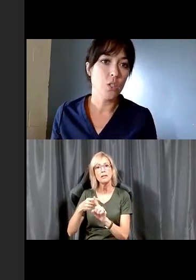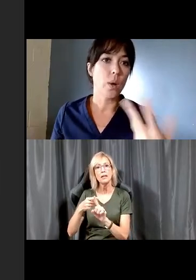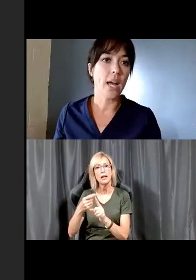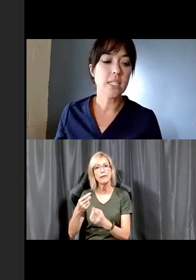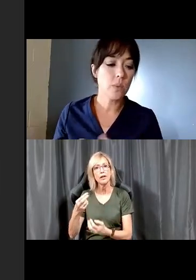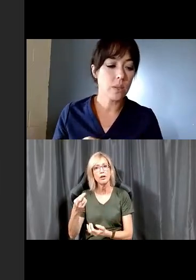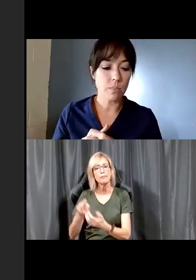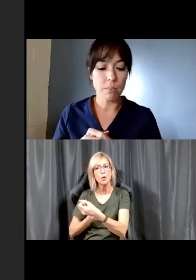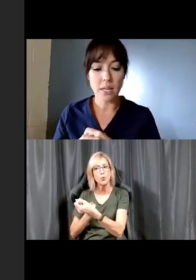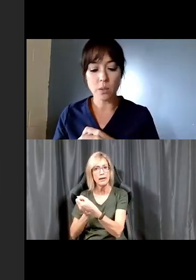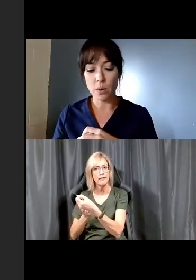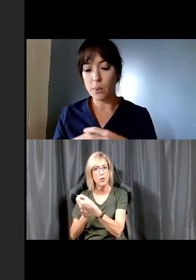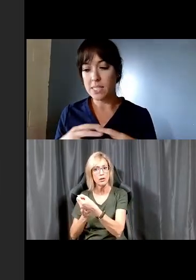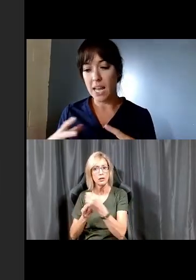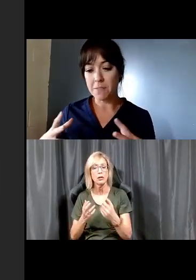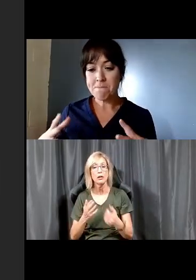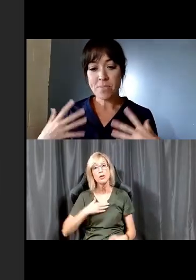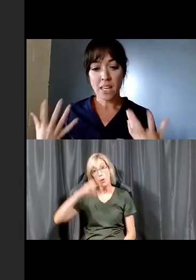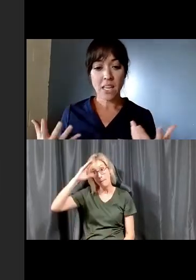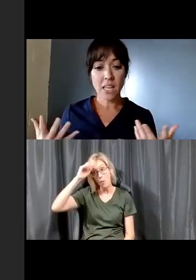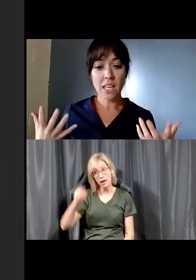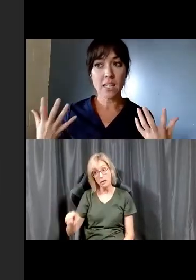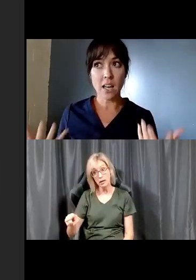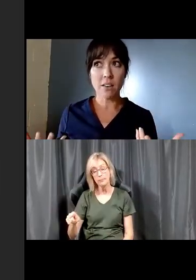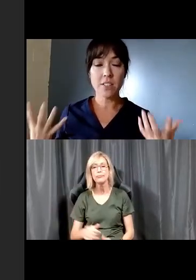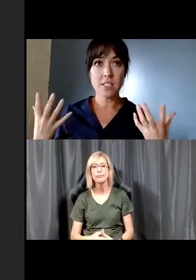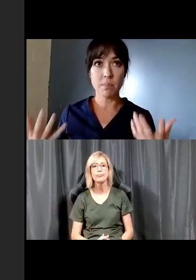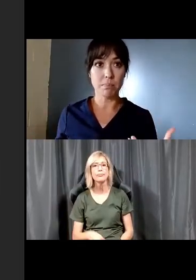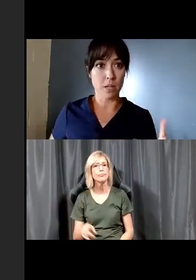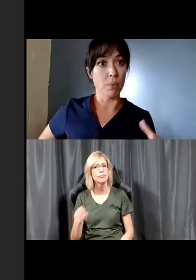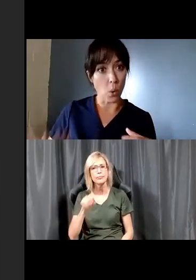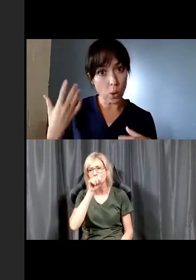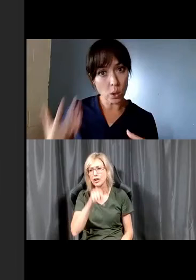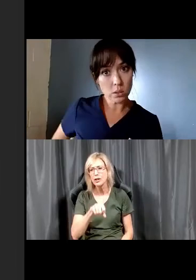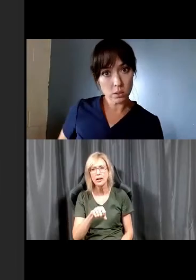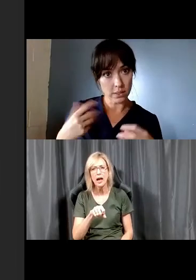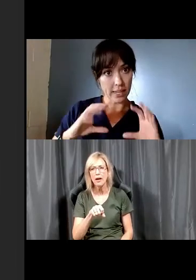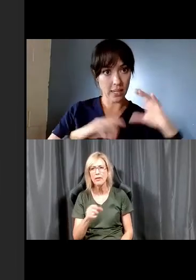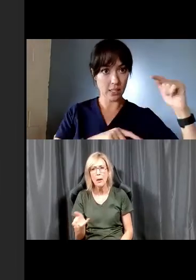What I did with my little boy was that he loved to bowl, like he had little